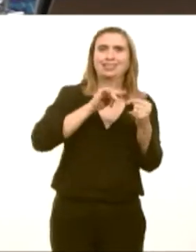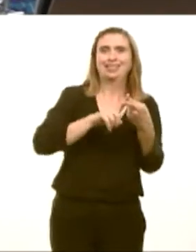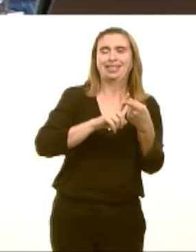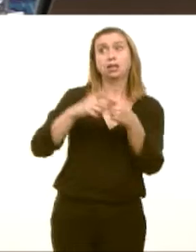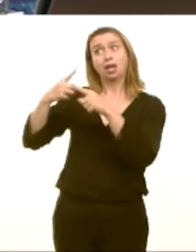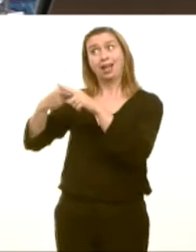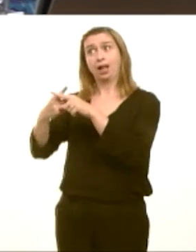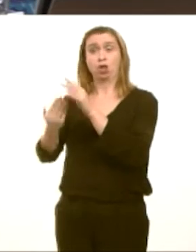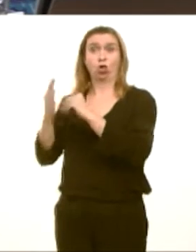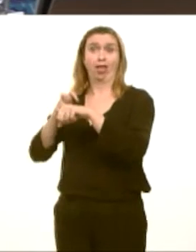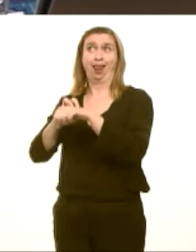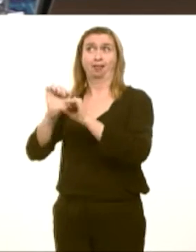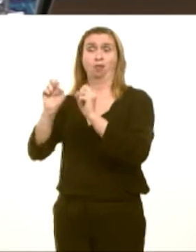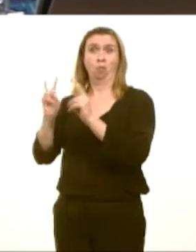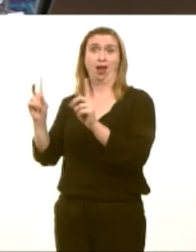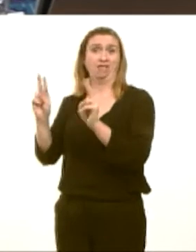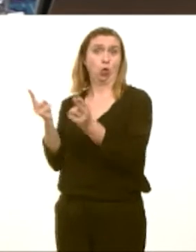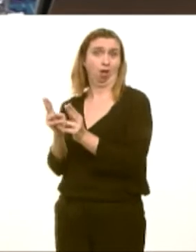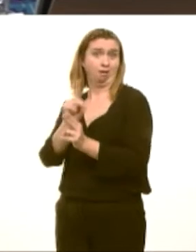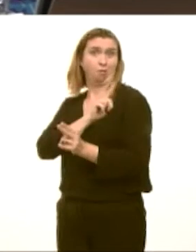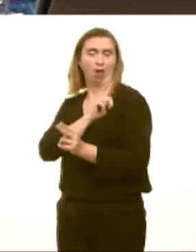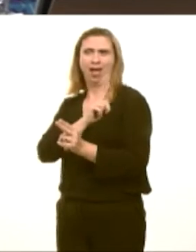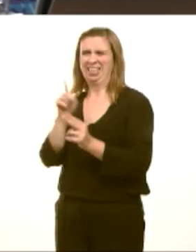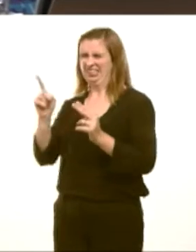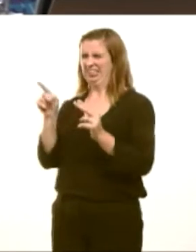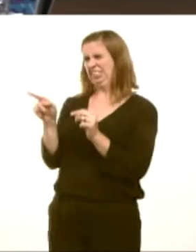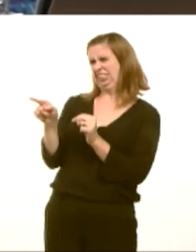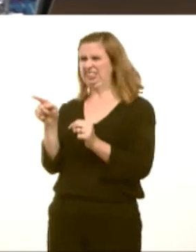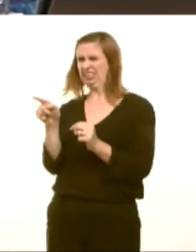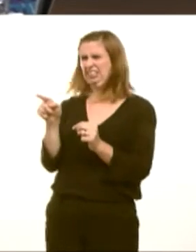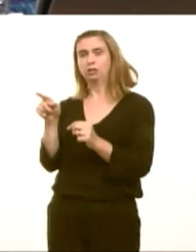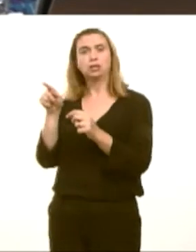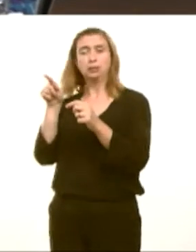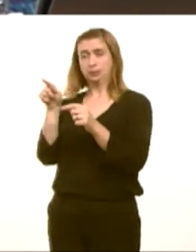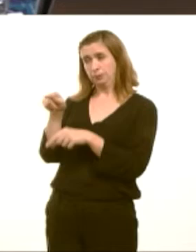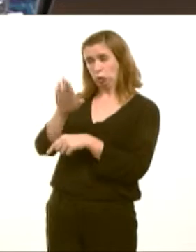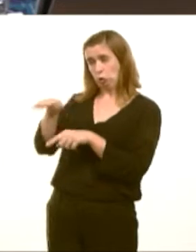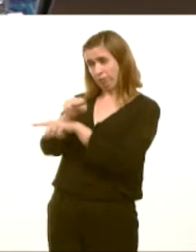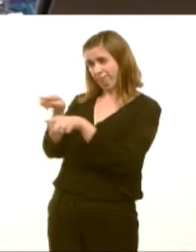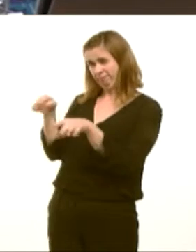What they were doing was not entering pupils who they thought were marginal in terms of whether theyíd be successful, and that skewed their success rates.